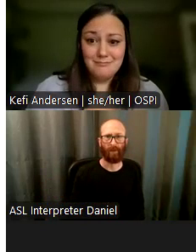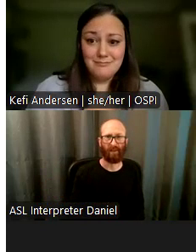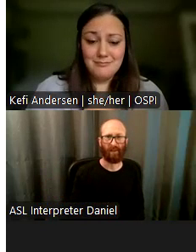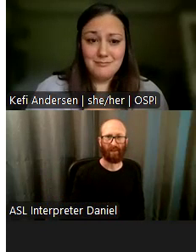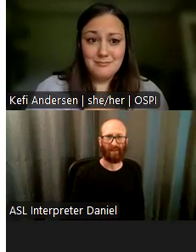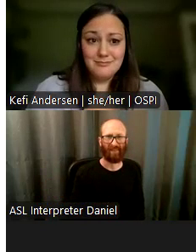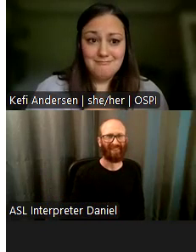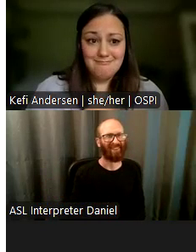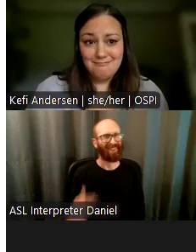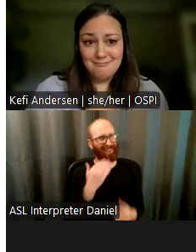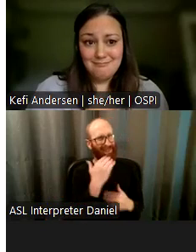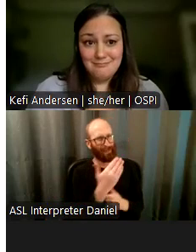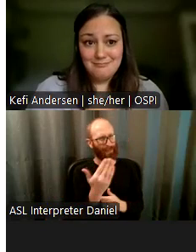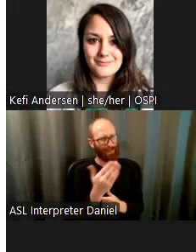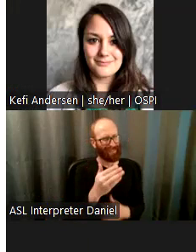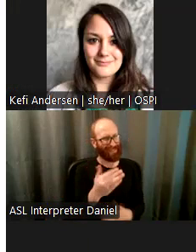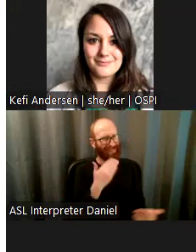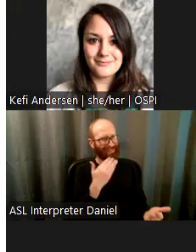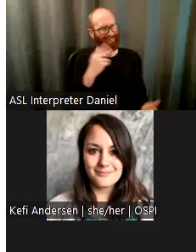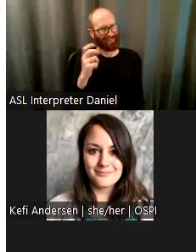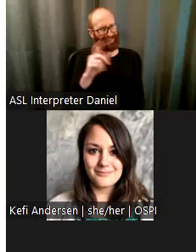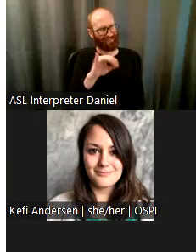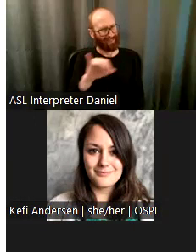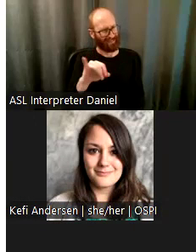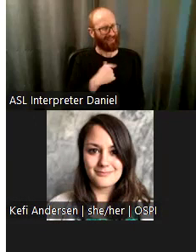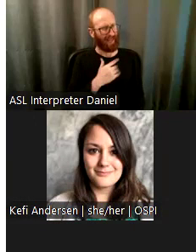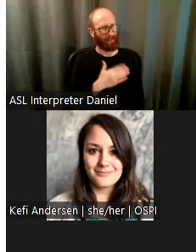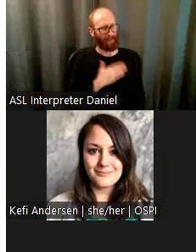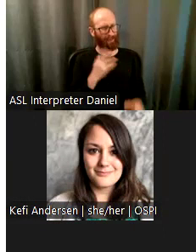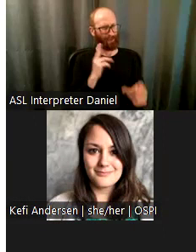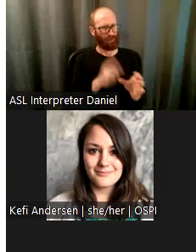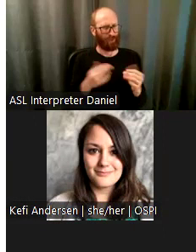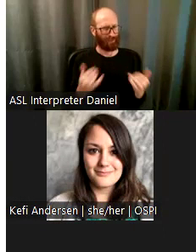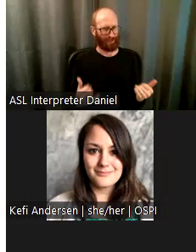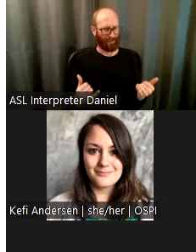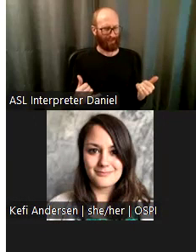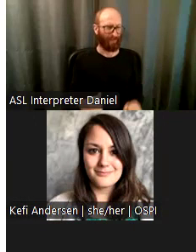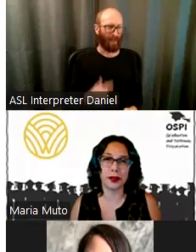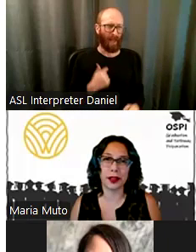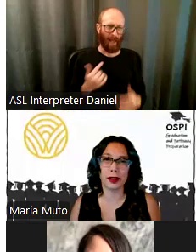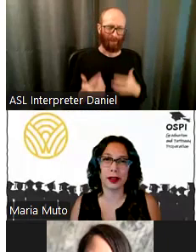Good morning and thank you Kefi. I'm happy to join today and excited for the folks that are